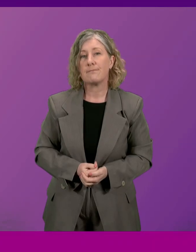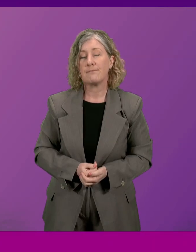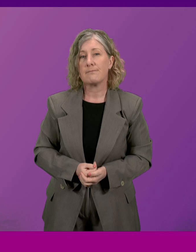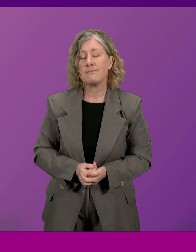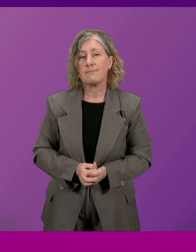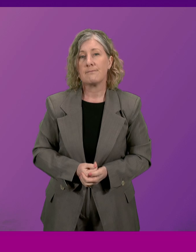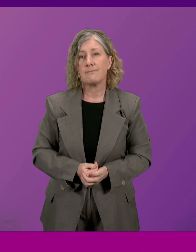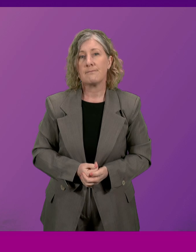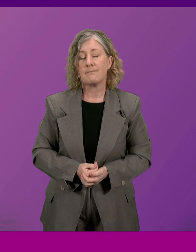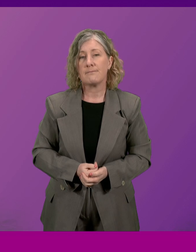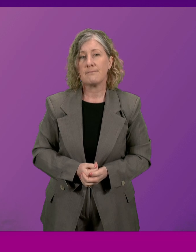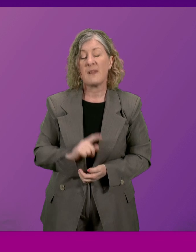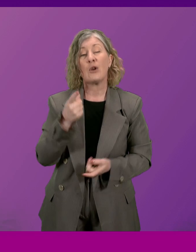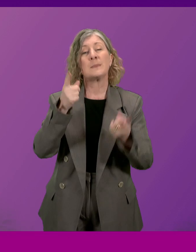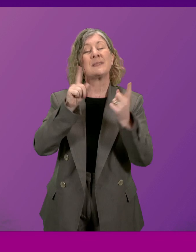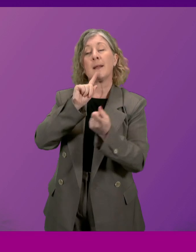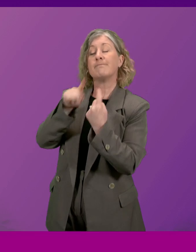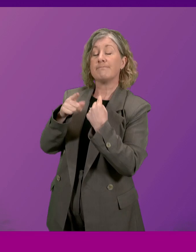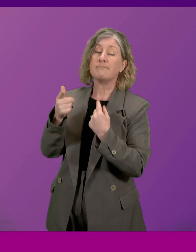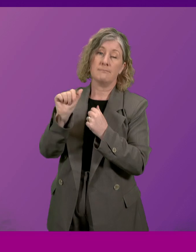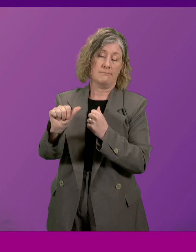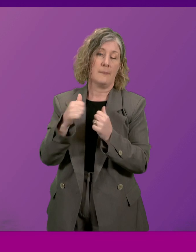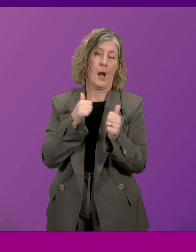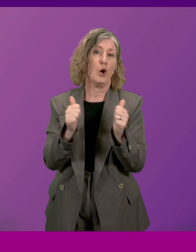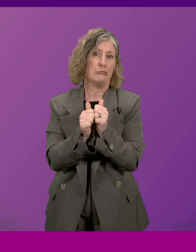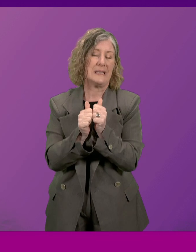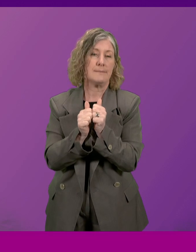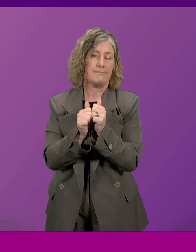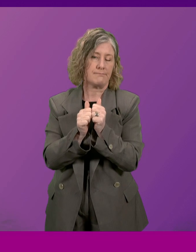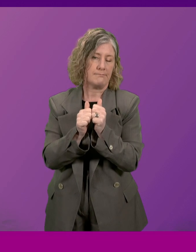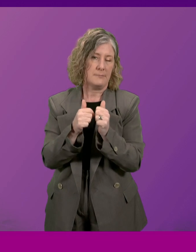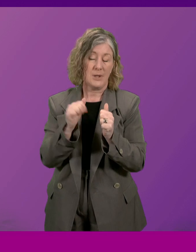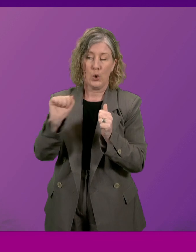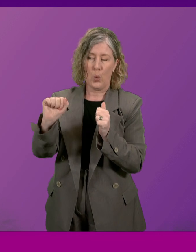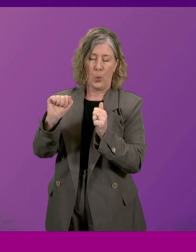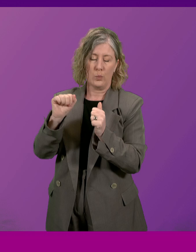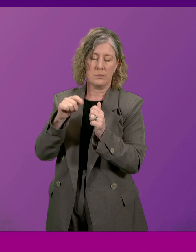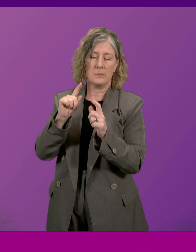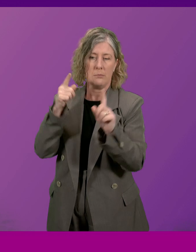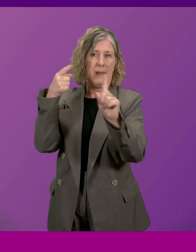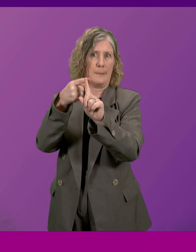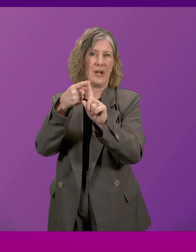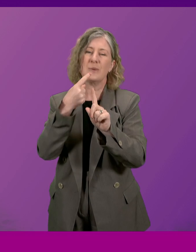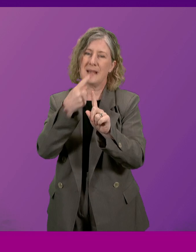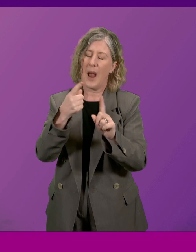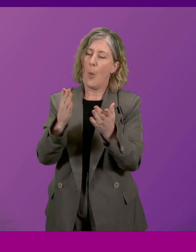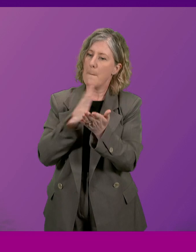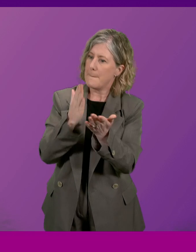I agree with Mr Sarwar on the objective of ensuring that children do not live in